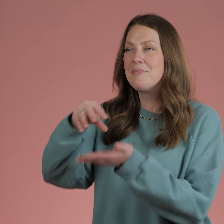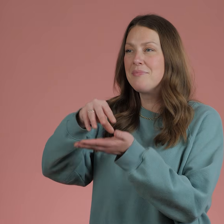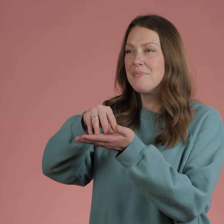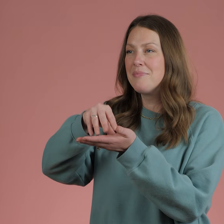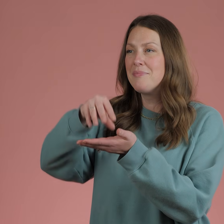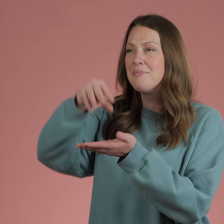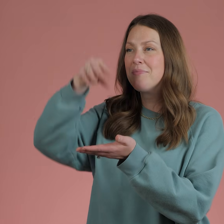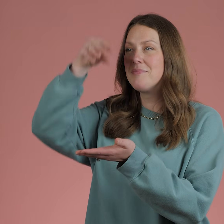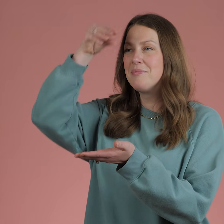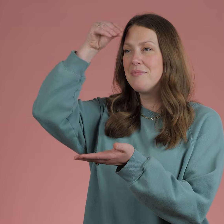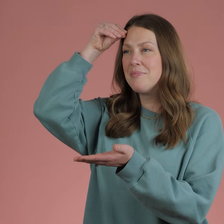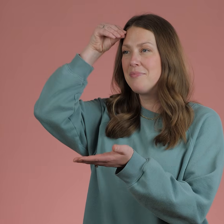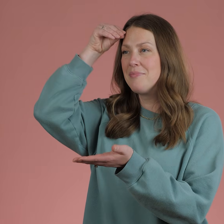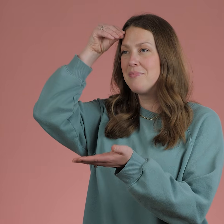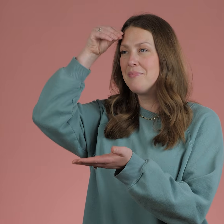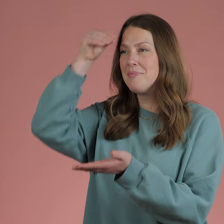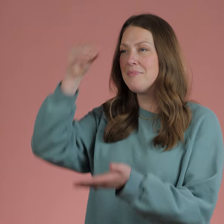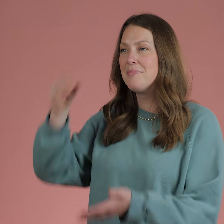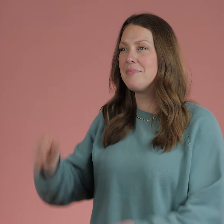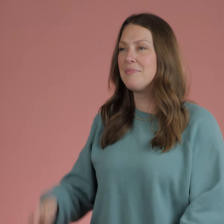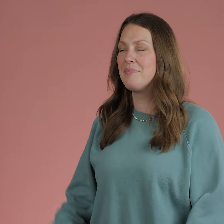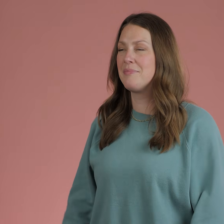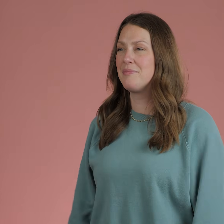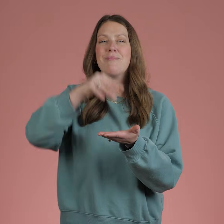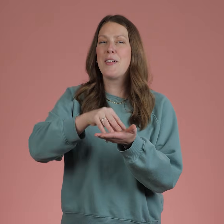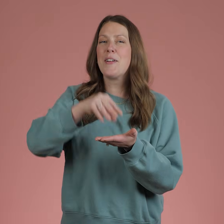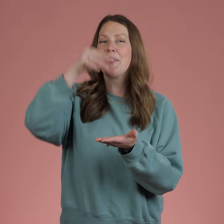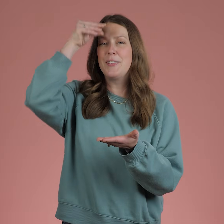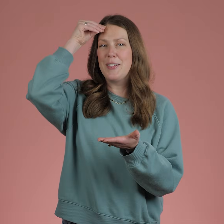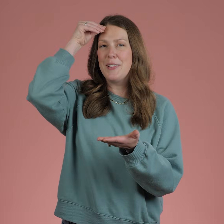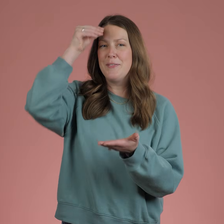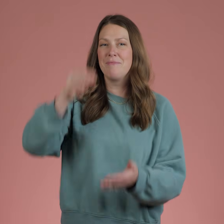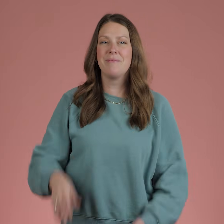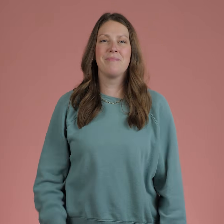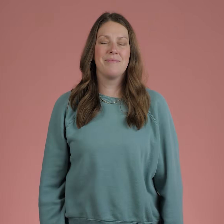Here's the information and you're putting it in your brain. Learn.